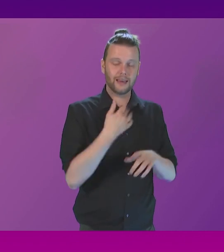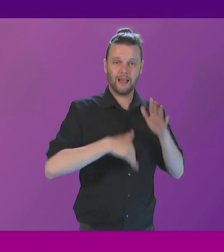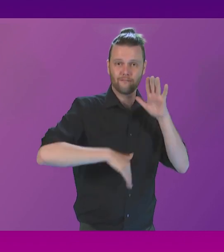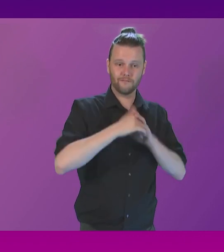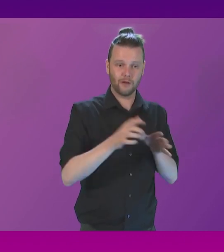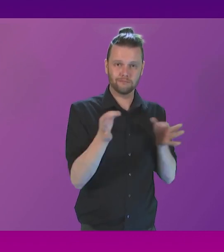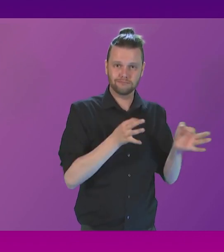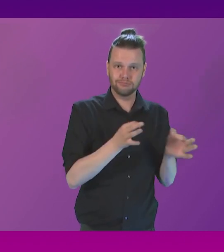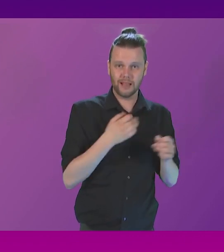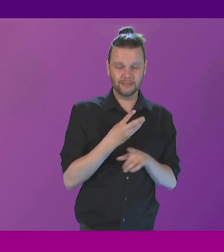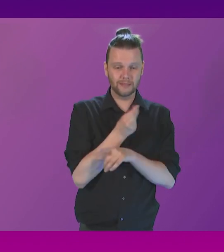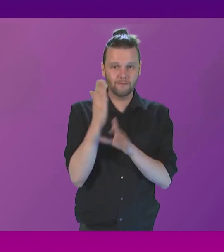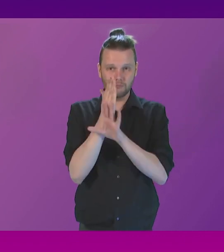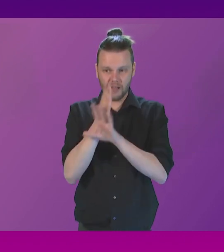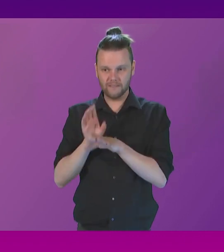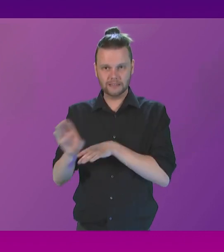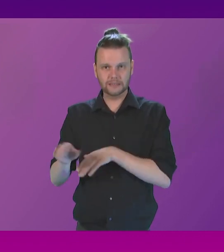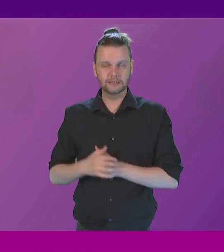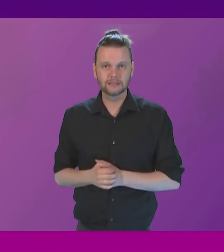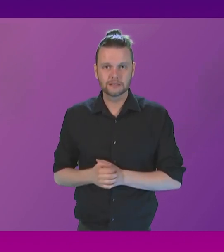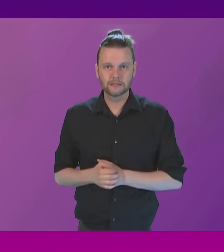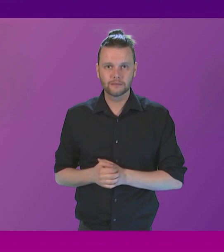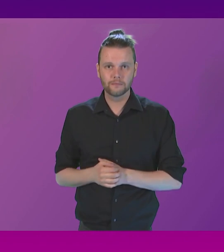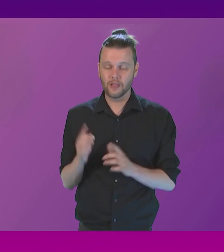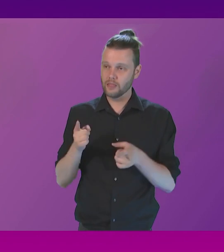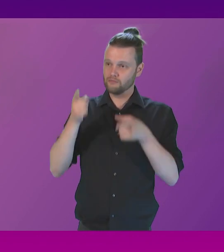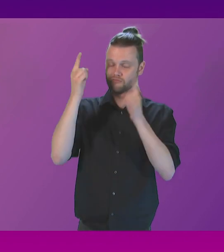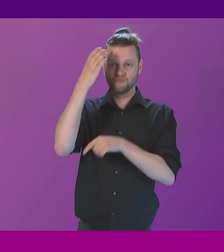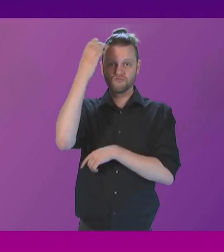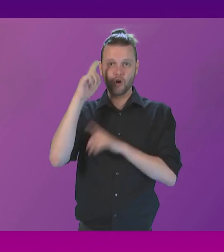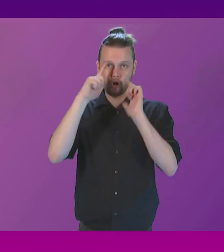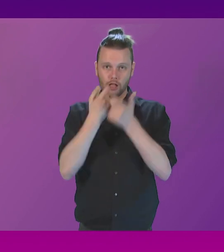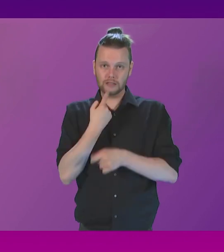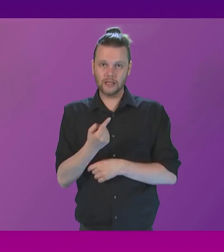£10 million on scans. The president of the Royal College of Radiologists has said: “There is no luxury of time: